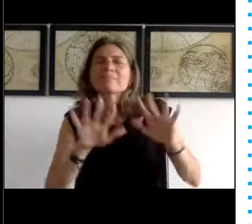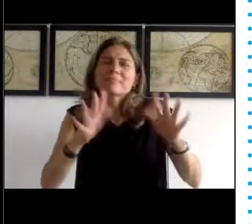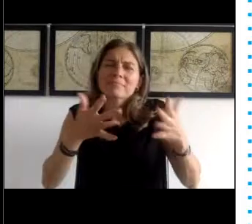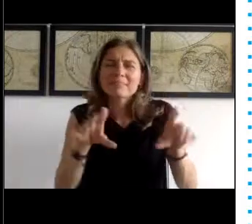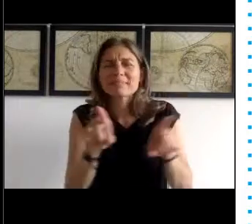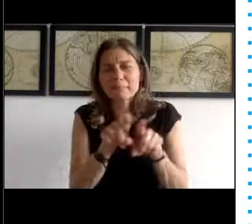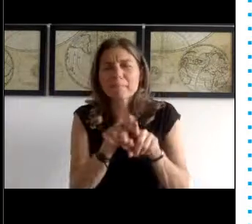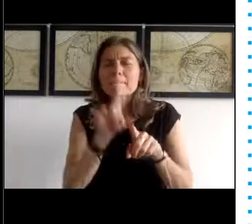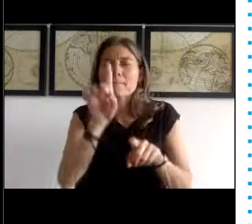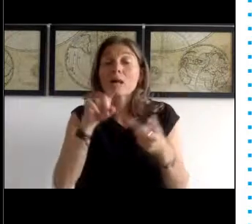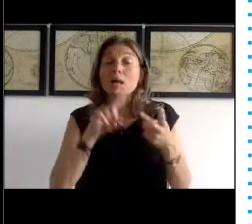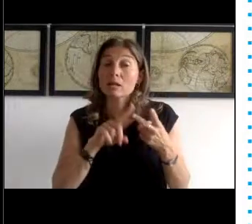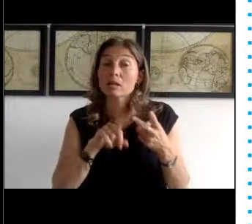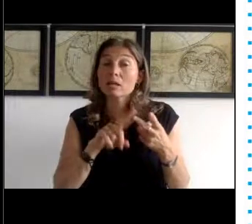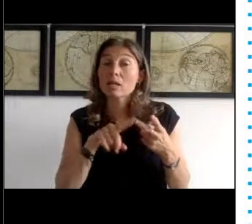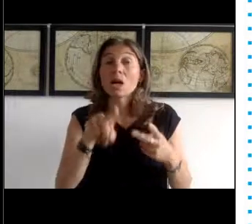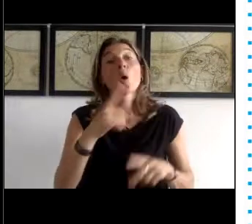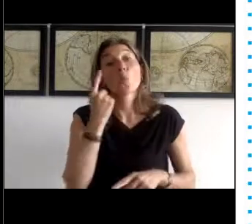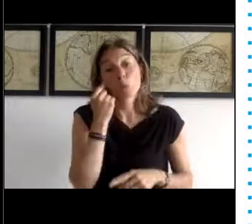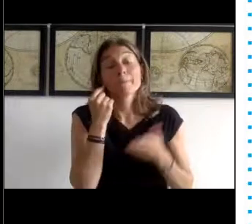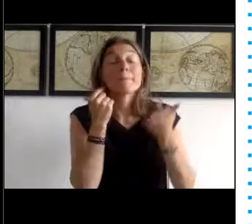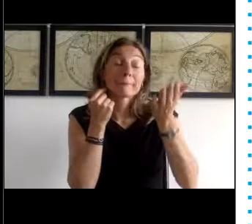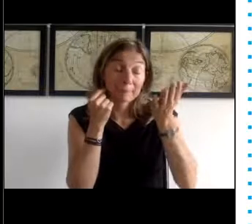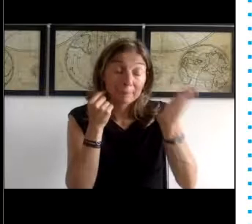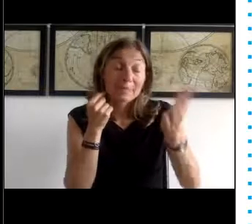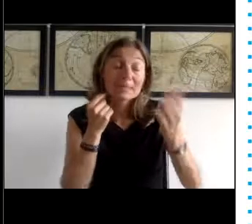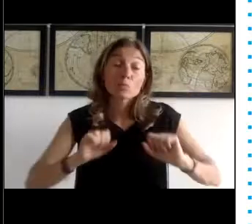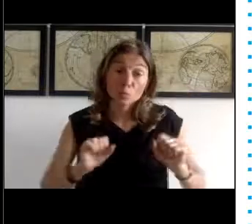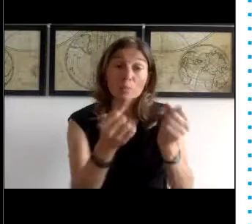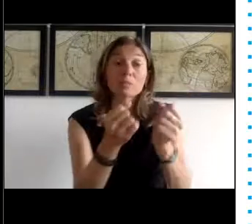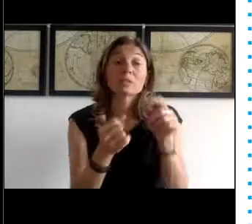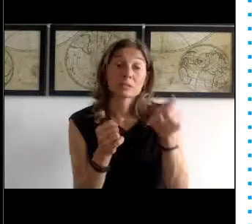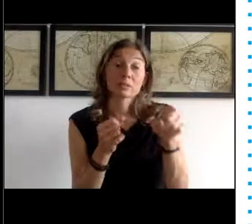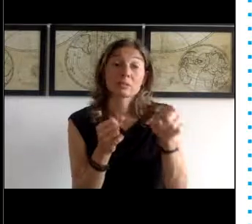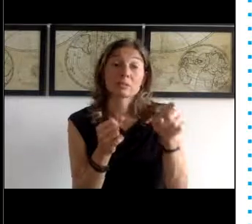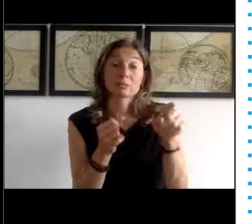However, I received 4400 euro from the SEPIE